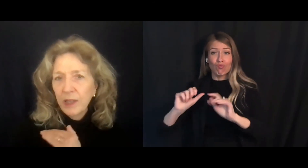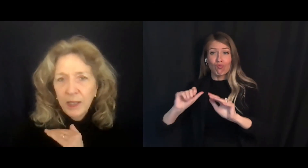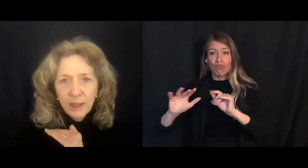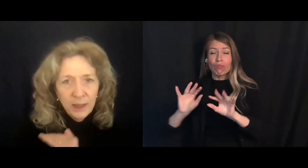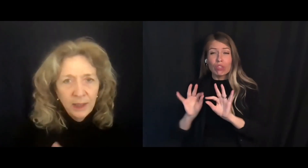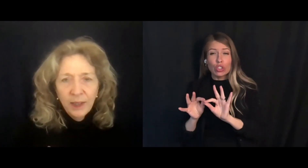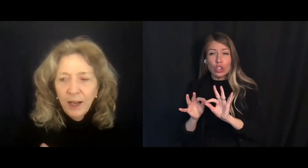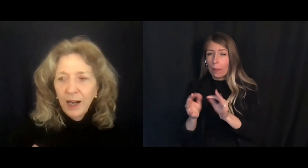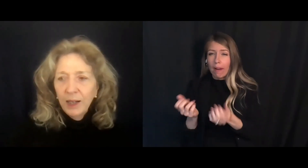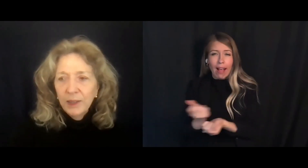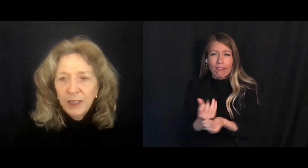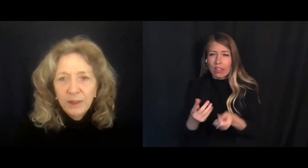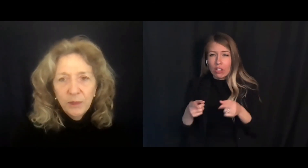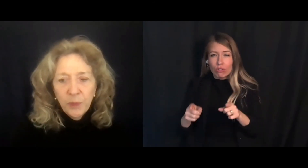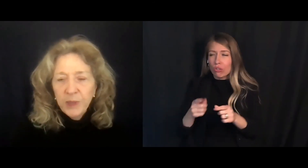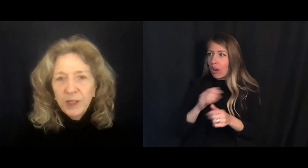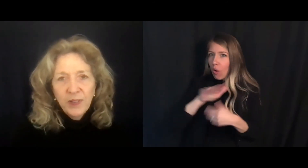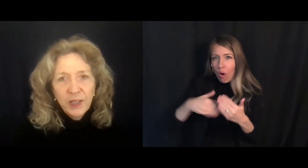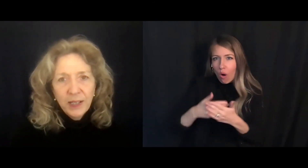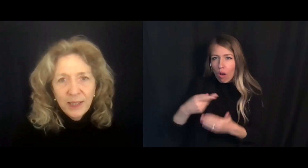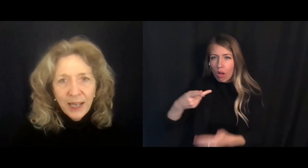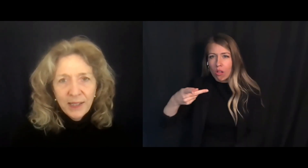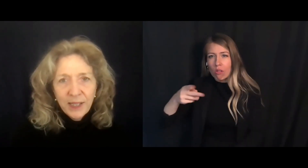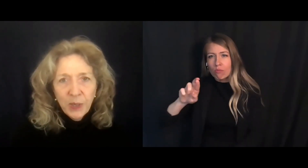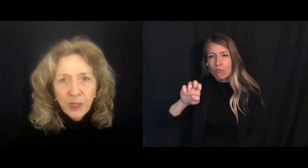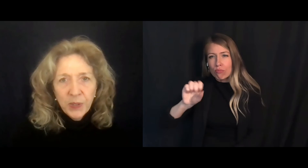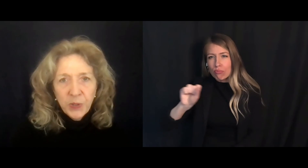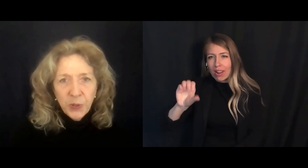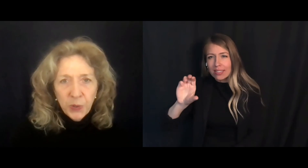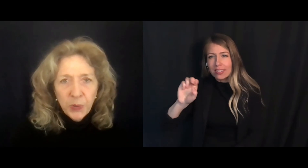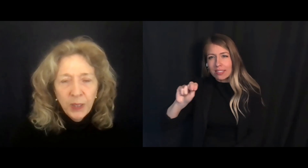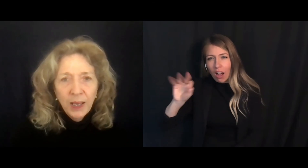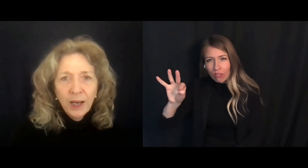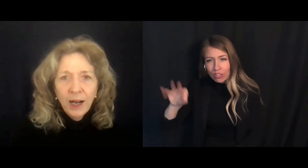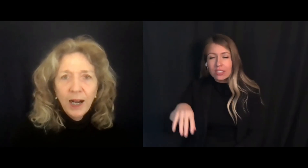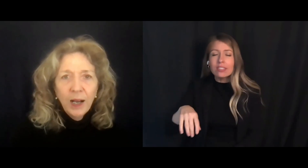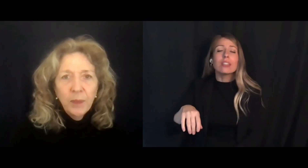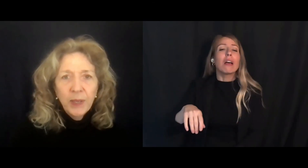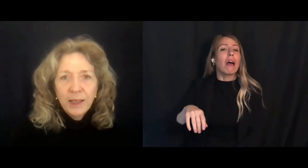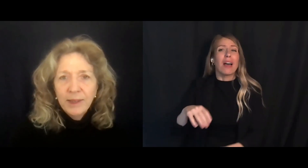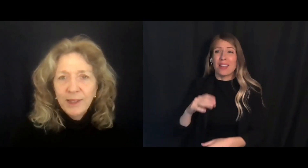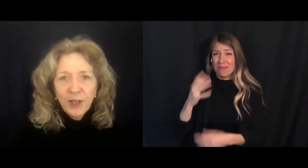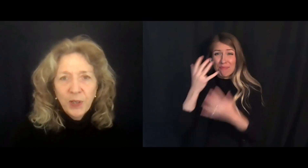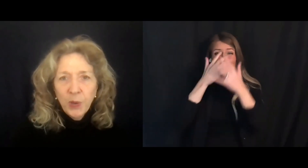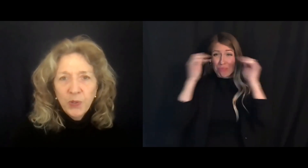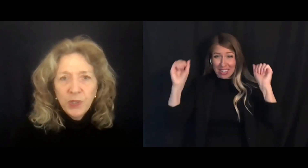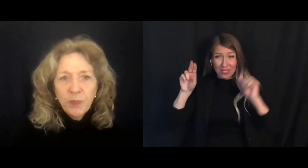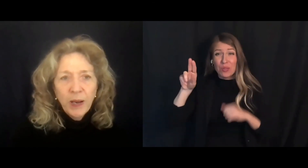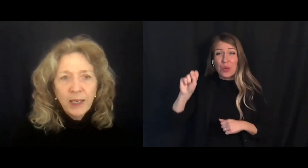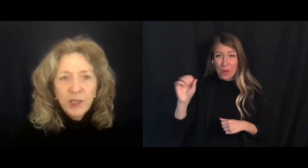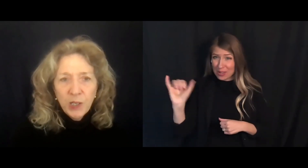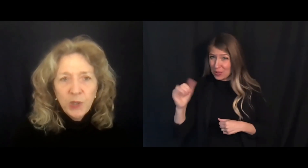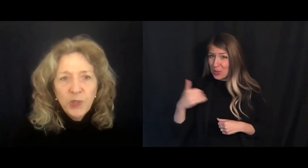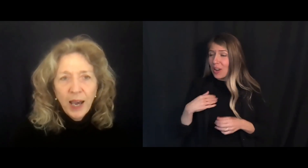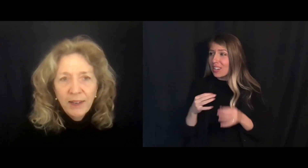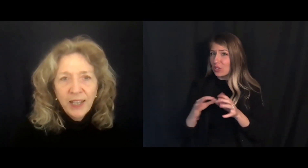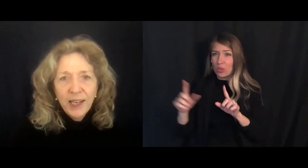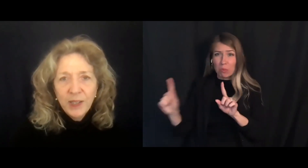The president of the United States now does too. It's just by continuing to advocate